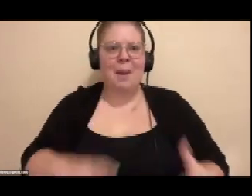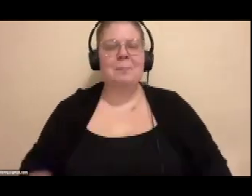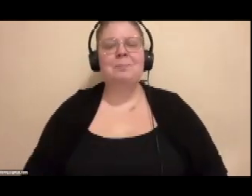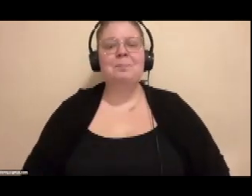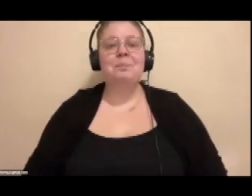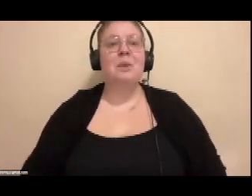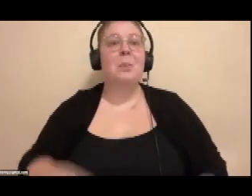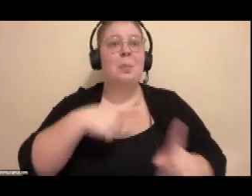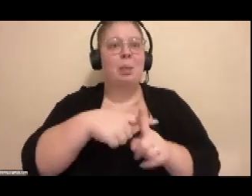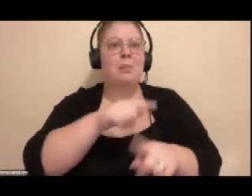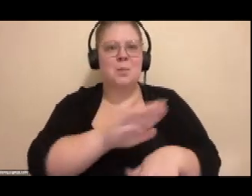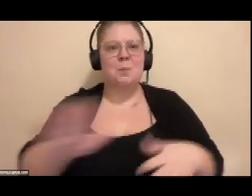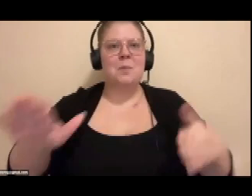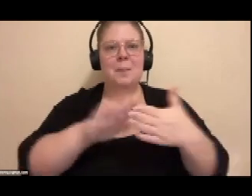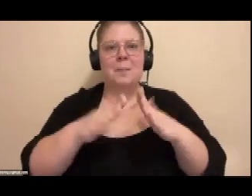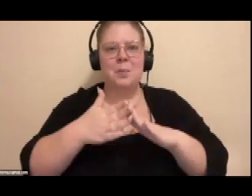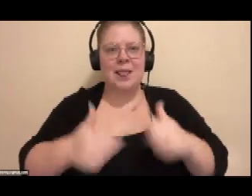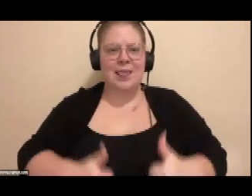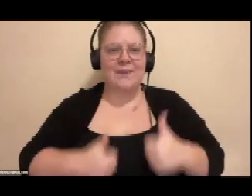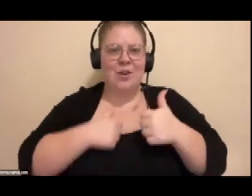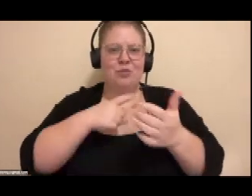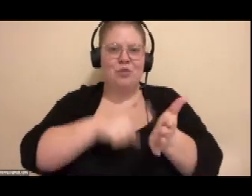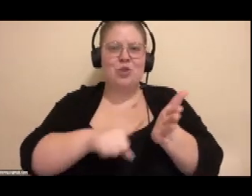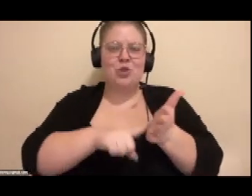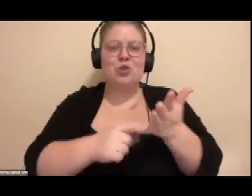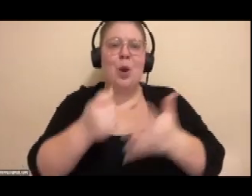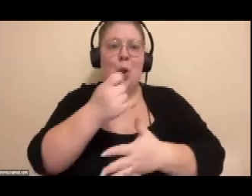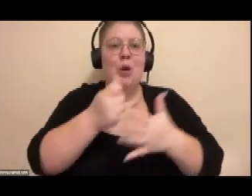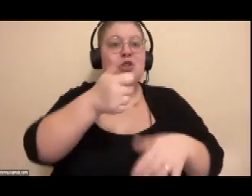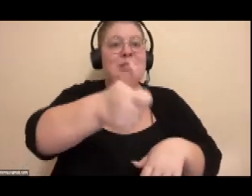living research priorities in the chat as well.